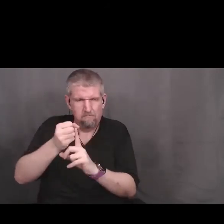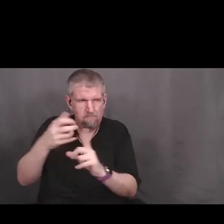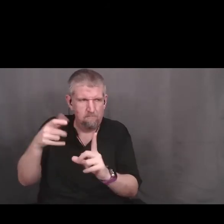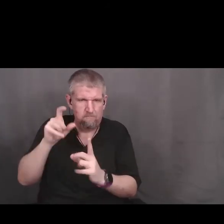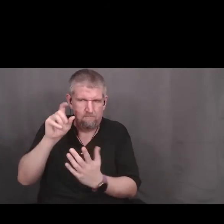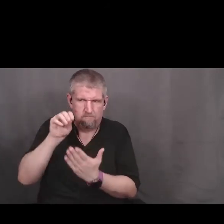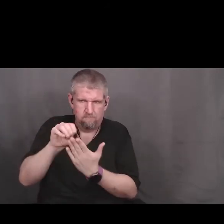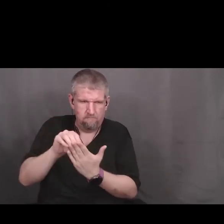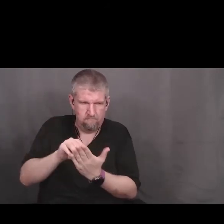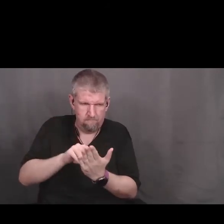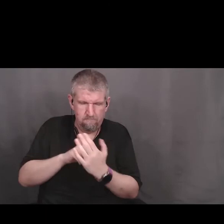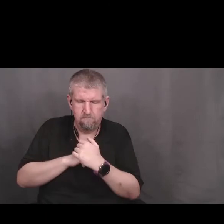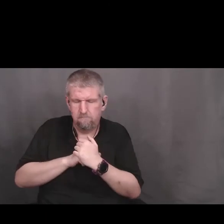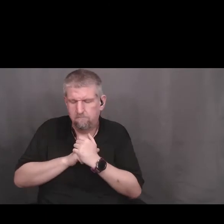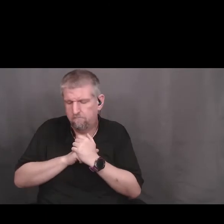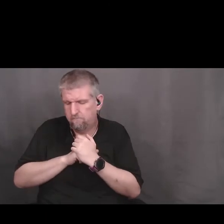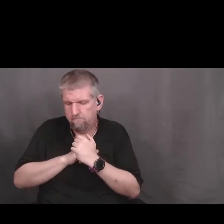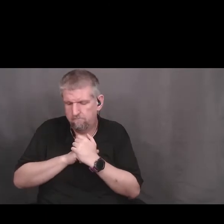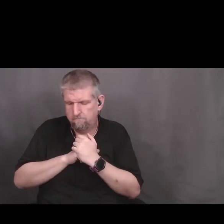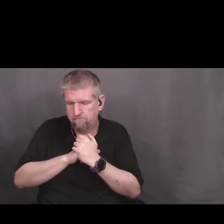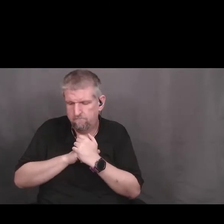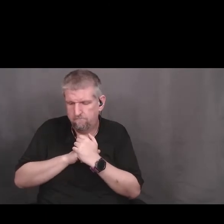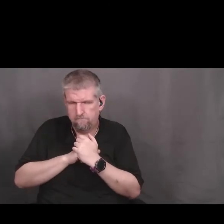It's also supposed to outline how the progress